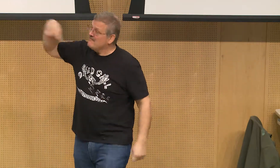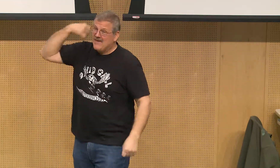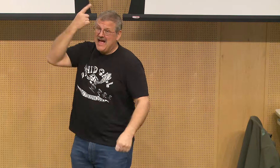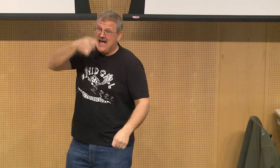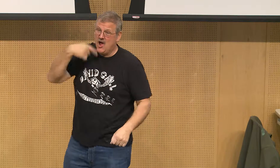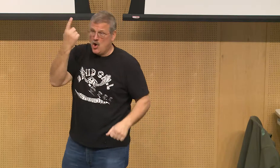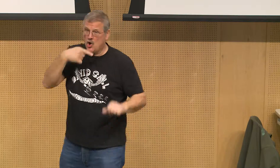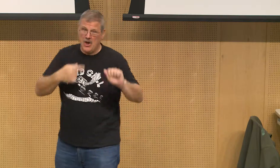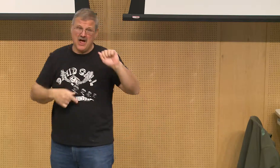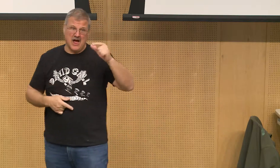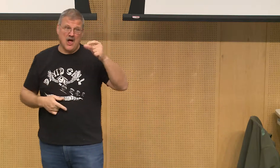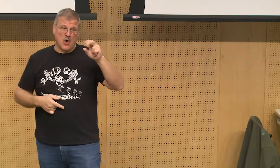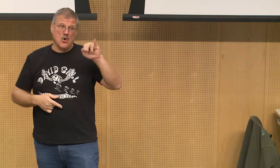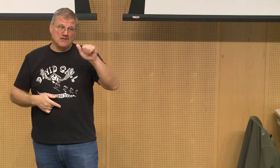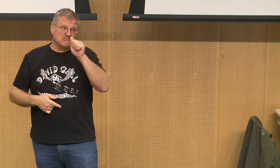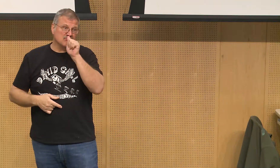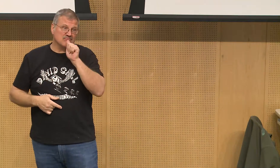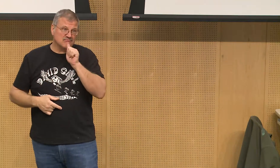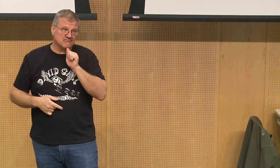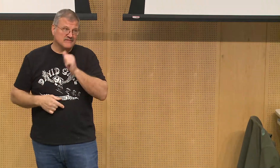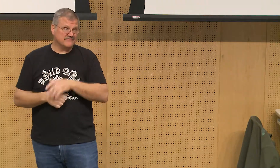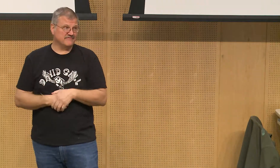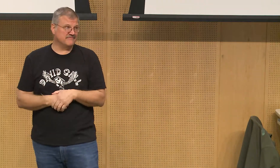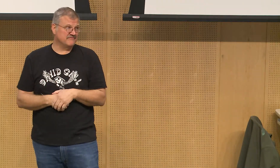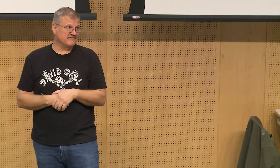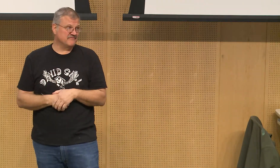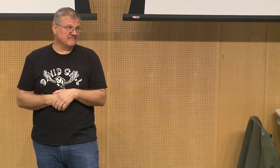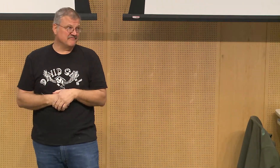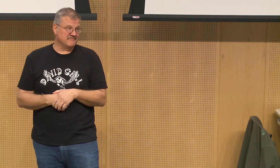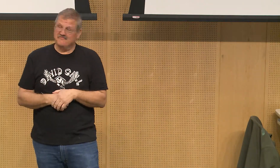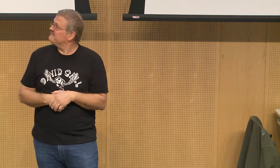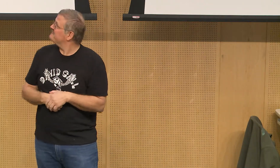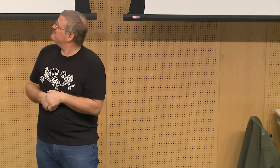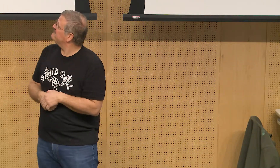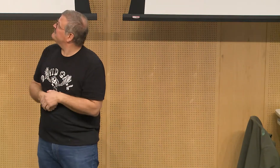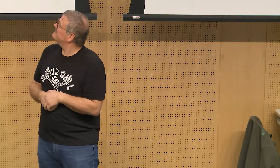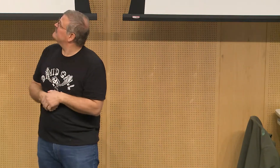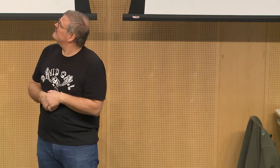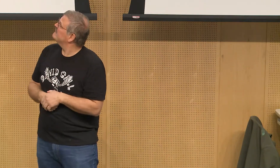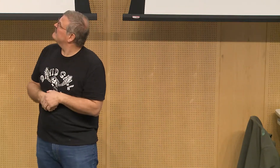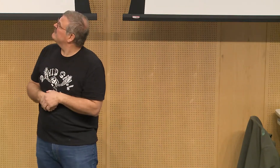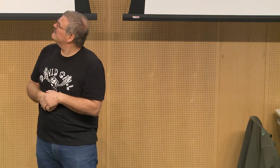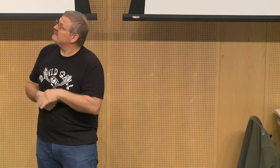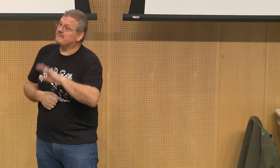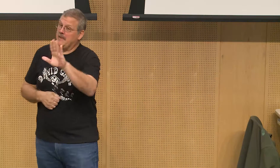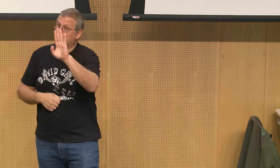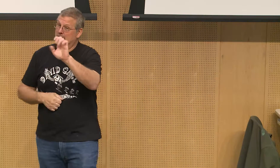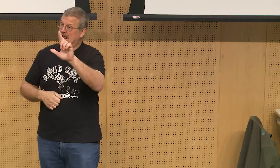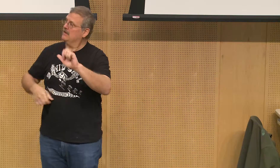It's just a representation of agony, and, again, if you see, A.G. Bell